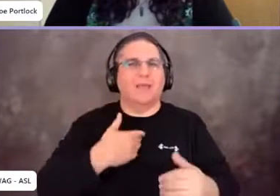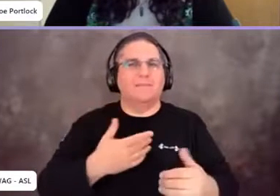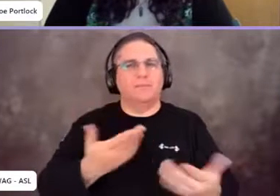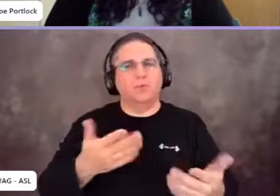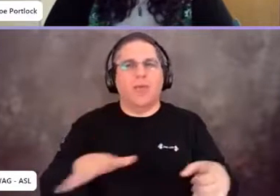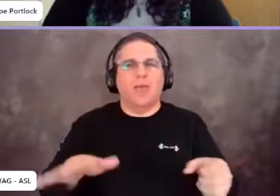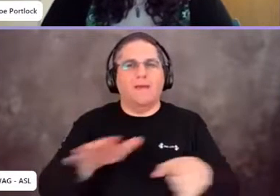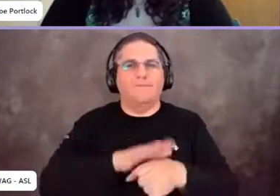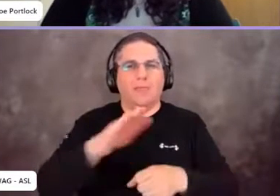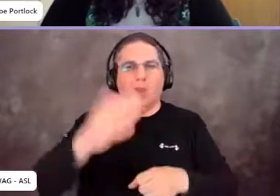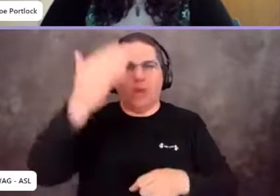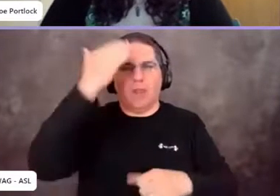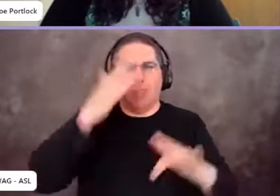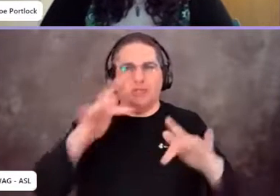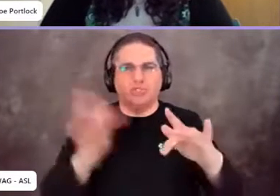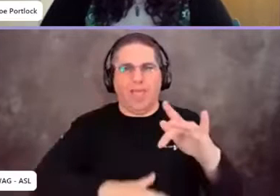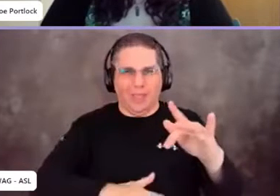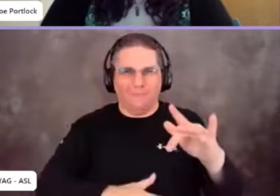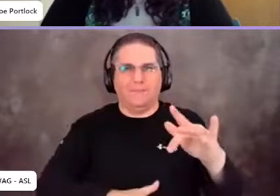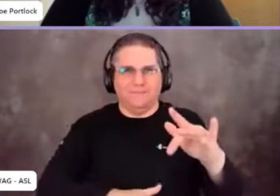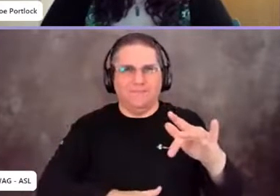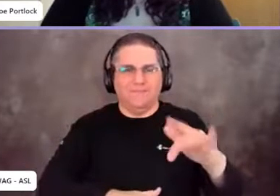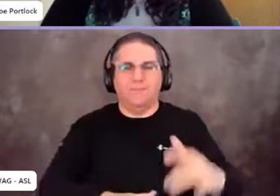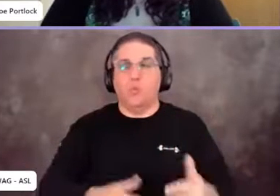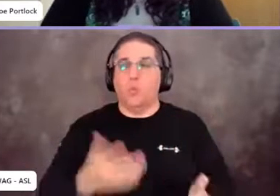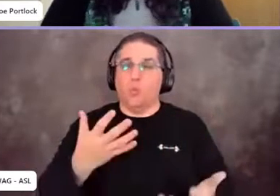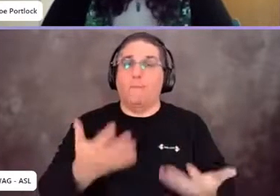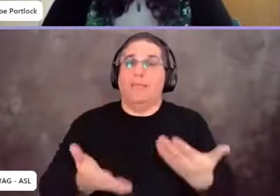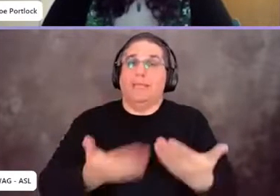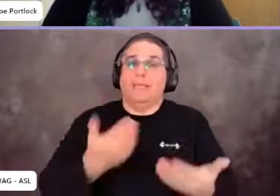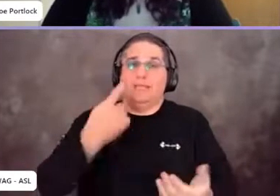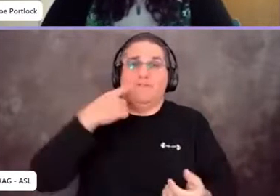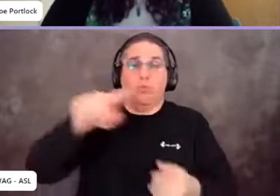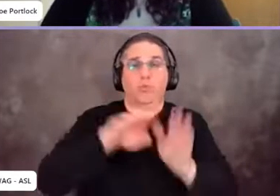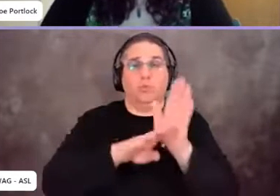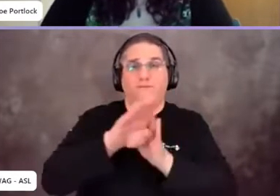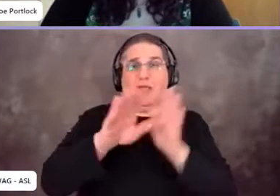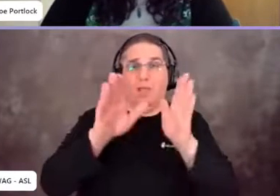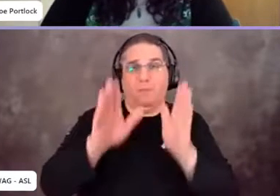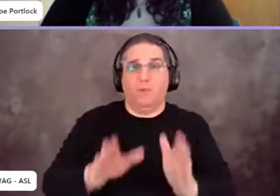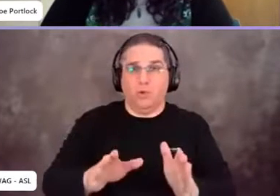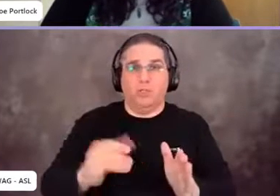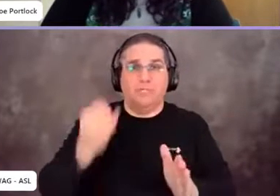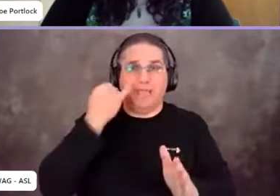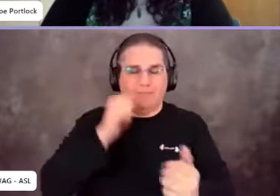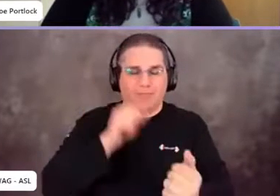it. I've been working a lot with building the knowledge gaps or making sure that everything is documented and